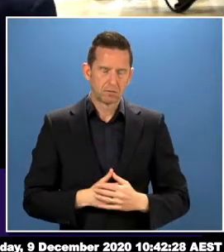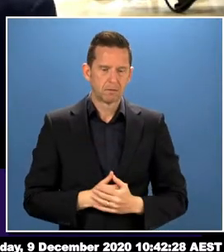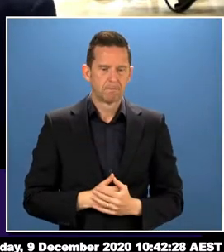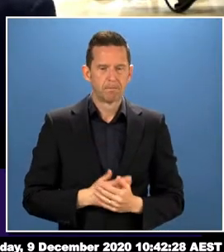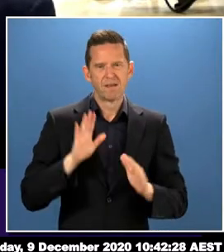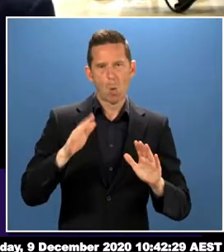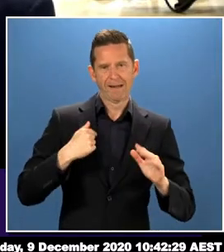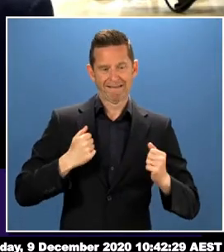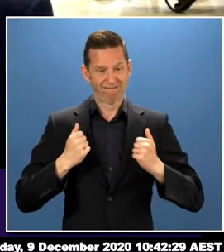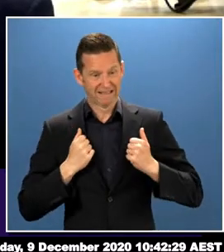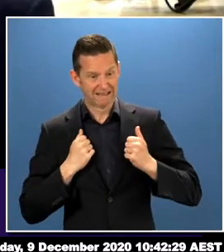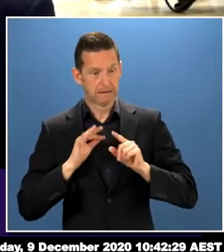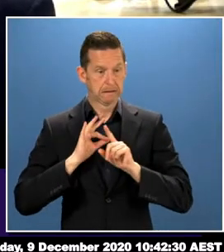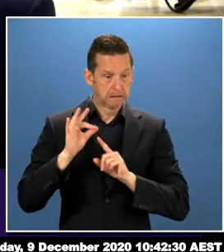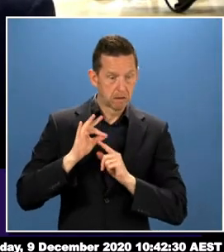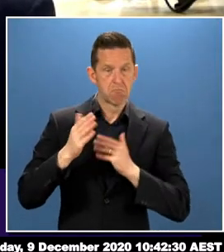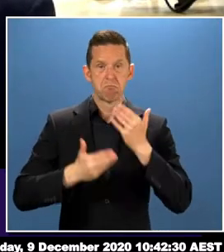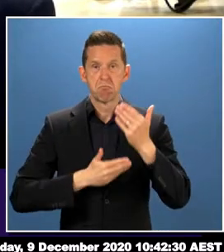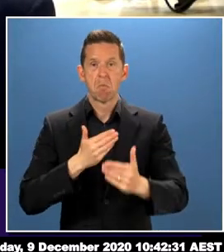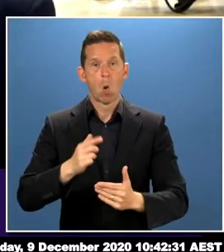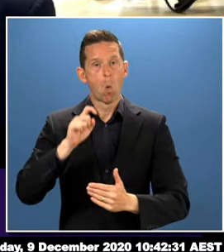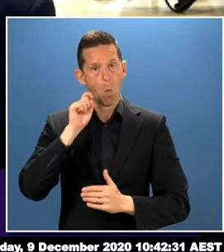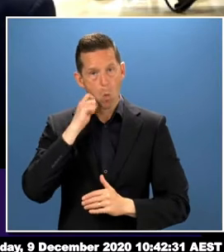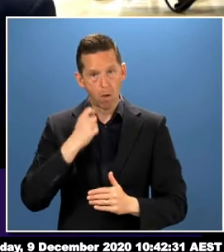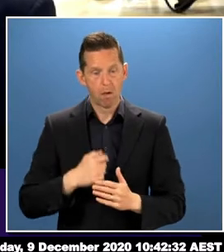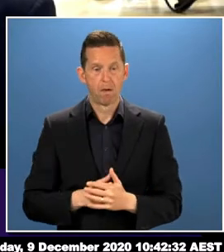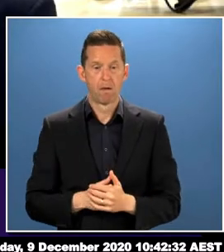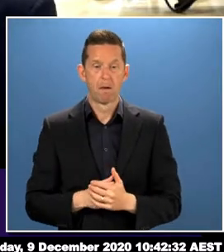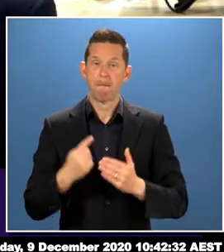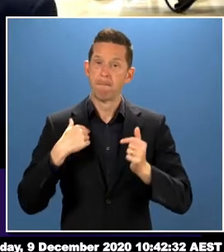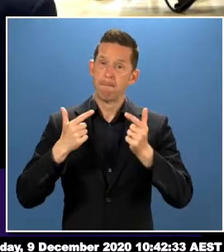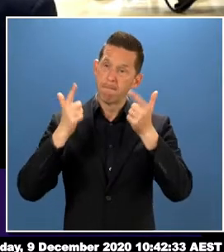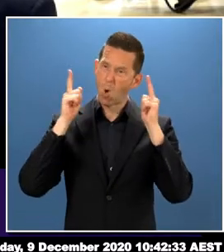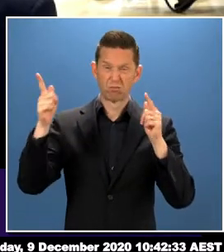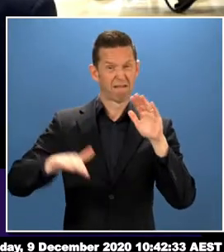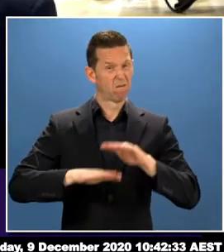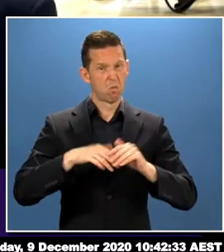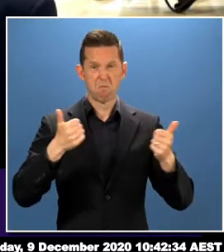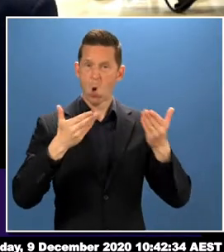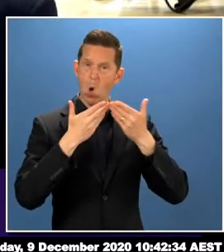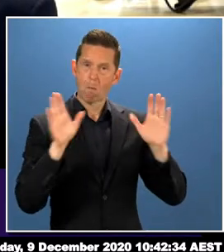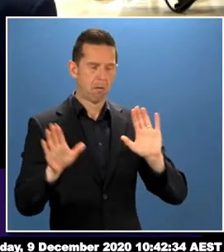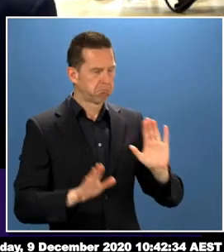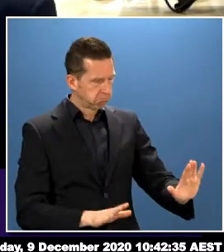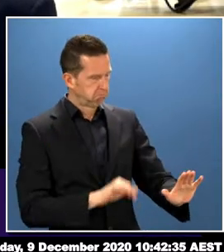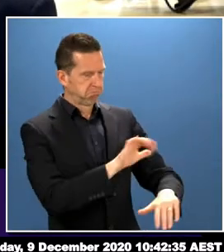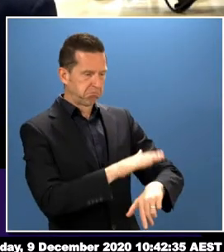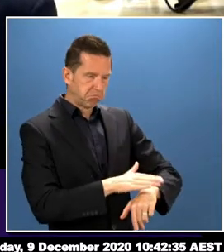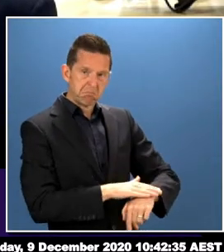fitness level again. So my boss was totally understanding and said, you know, you just keep